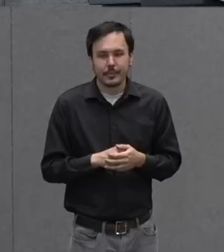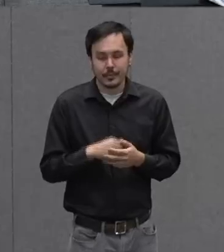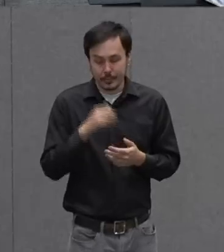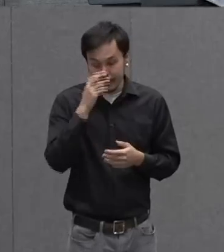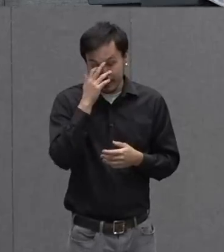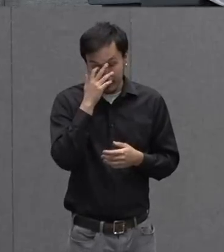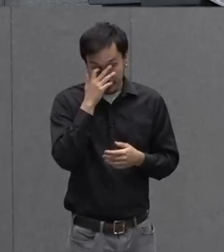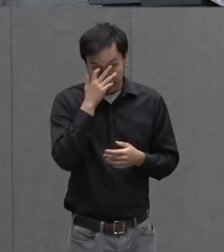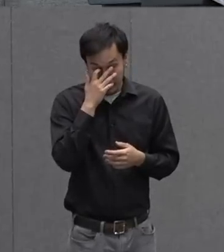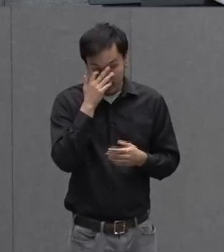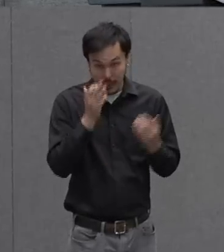Ready for another battle?